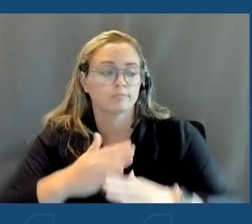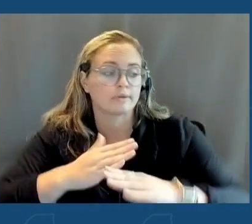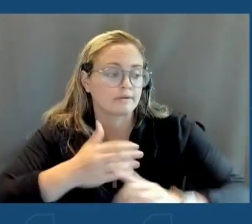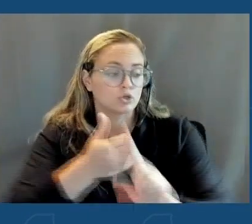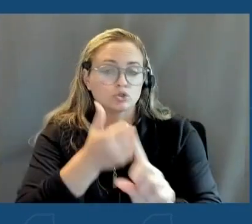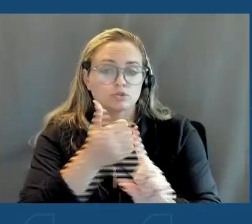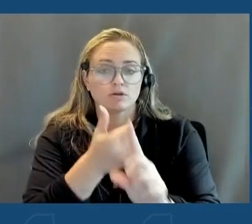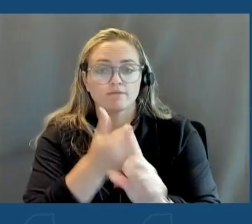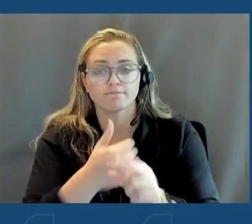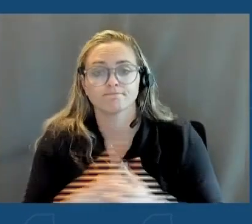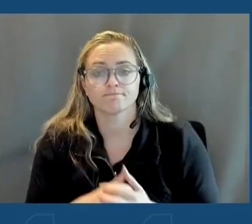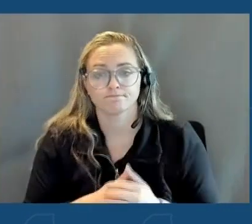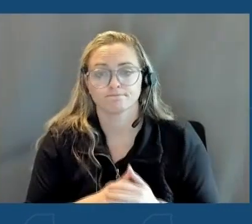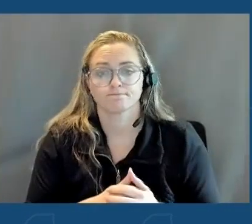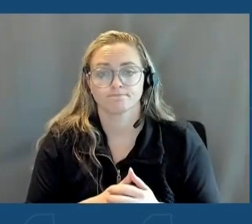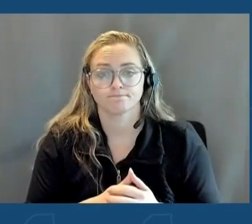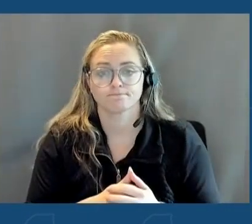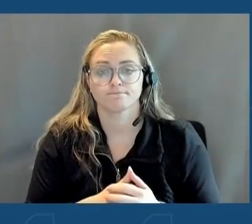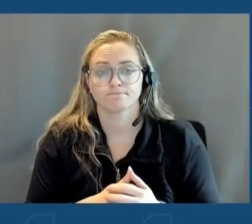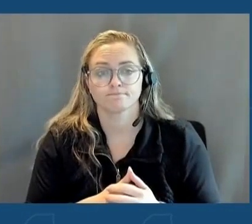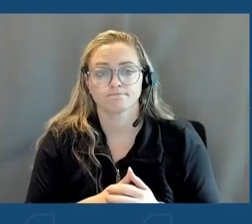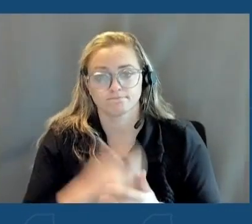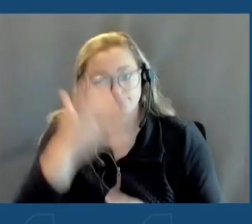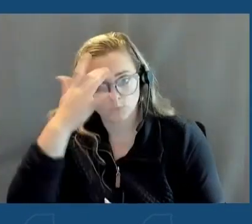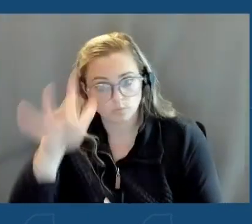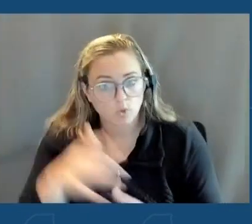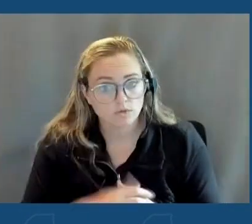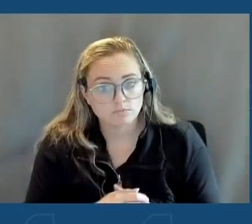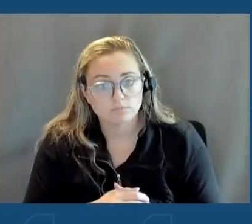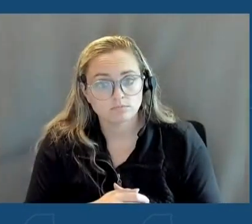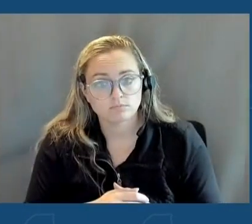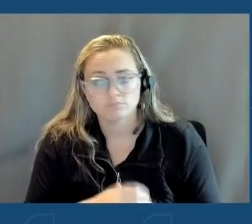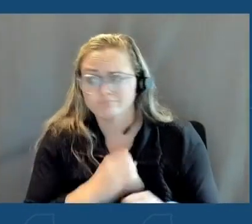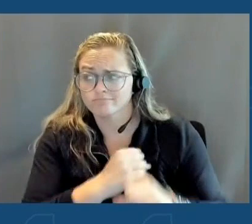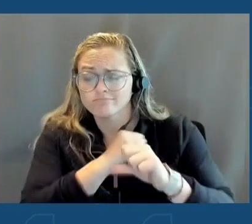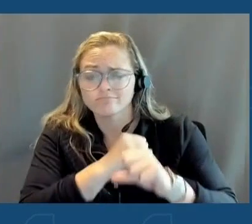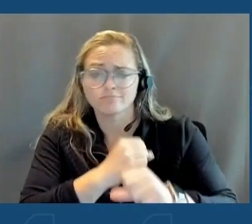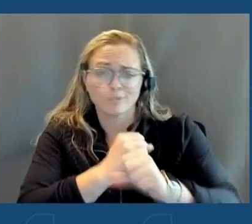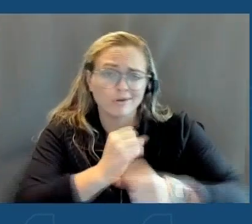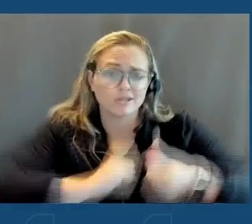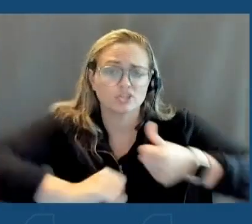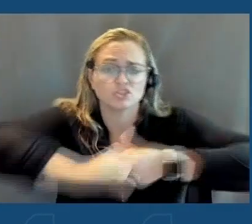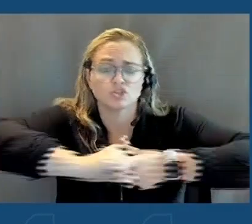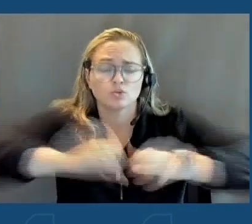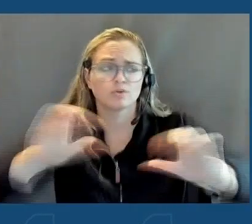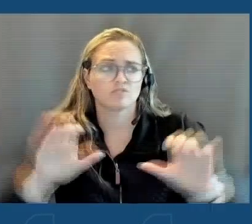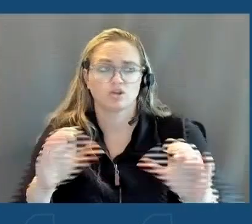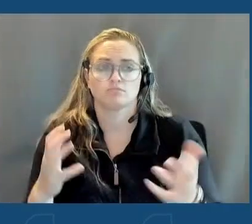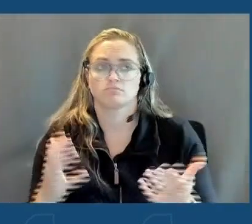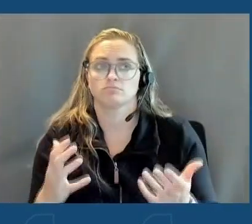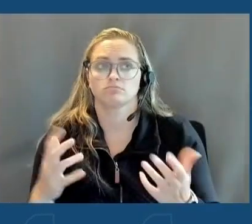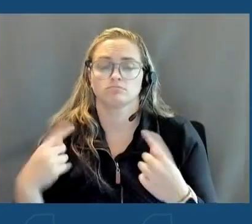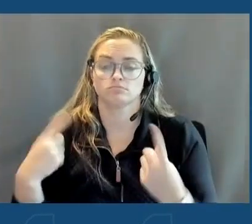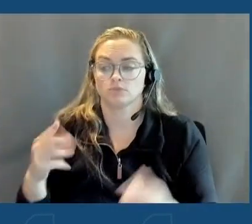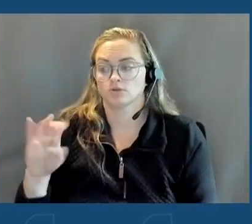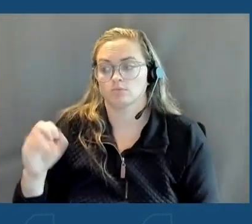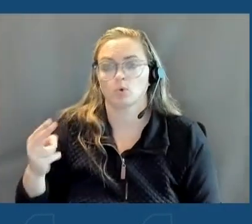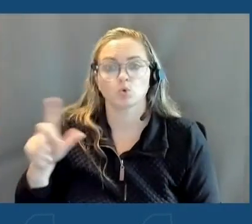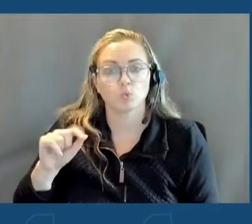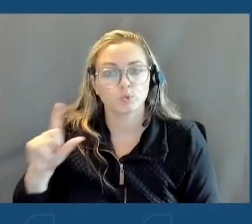RESPONSE. SIMPLE MESSAGE NEW YORKERS, GET THE VACCINE. THAT IS THE BEST WAY BY FAR TO PROTECT YOURSELF AND THOSE